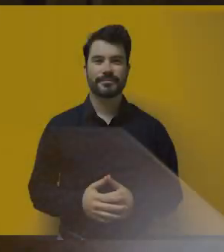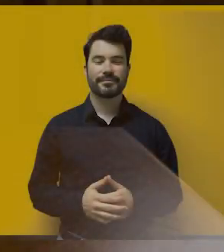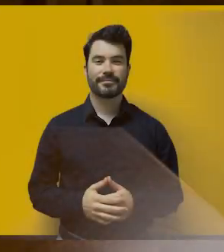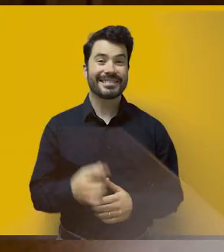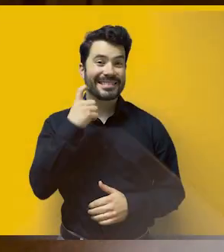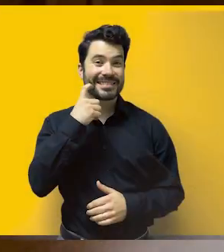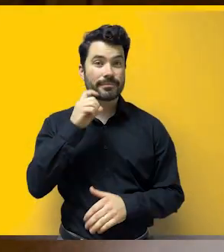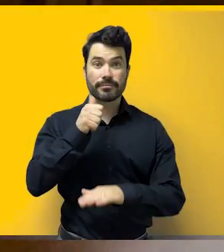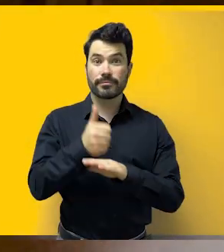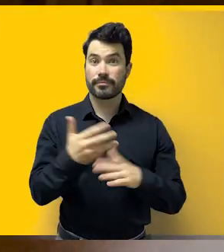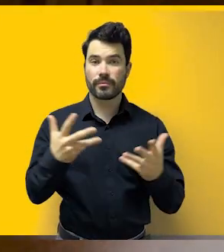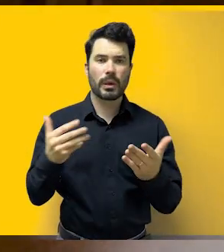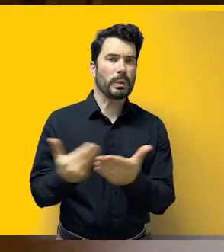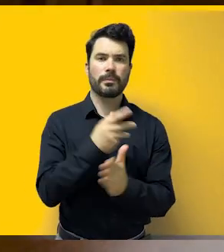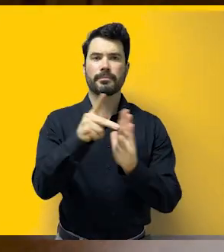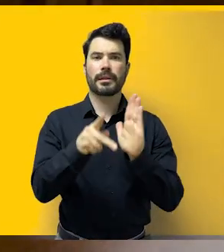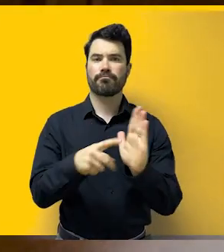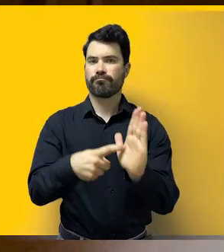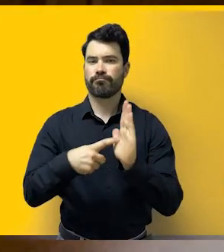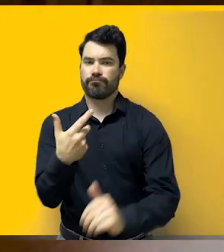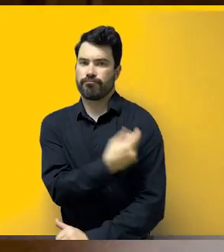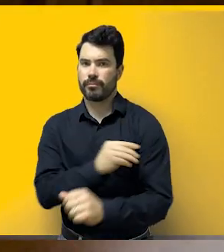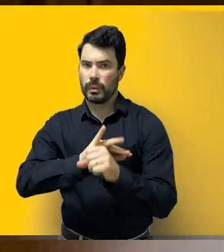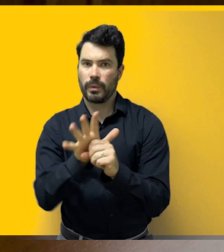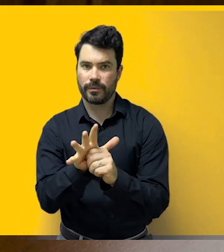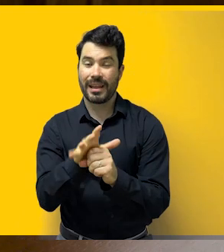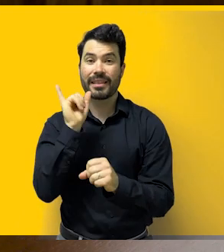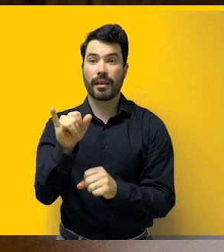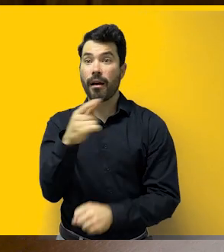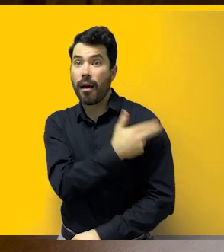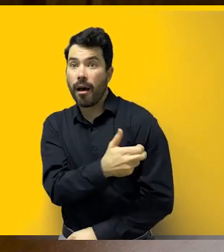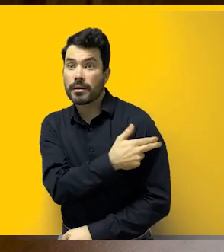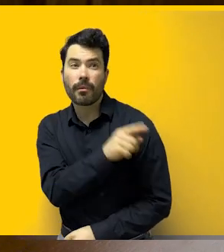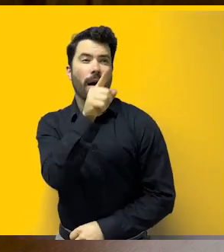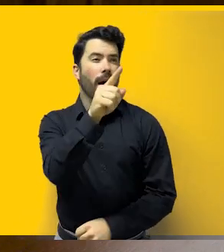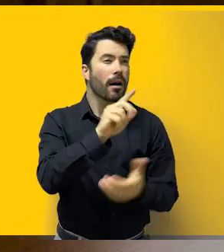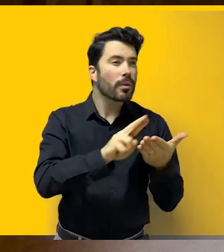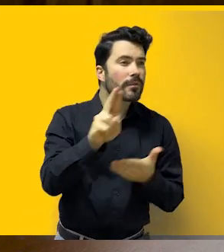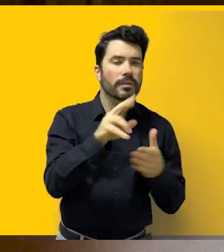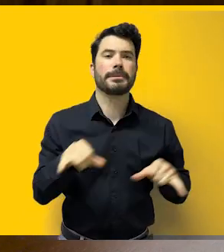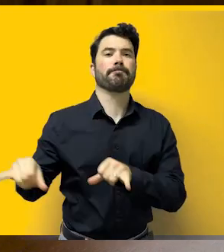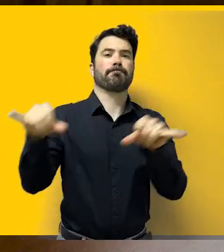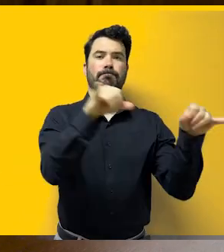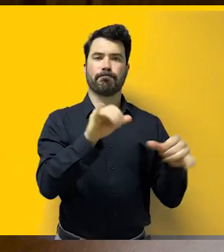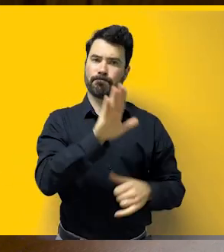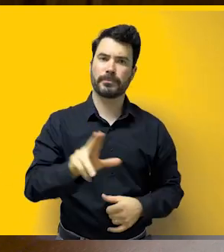Recently, we joined many healthcare and industry peers, both in our region and across the country and created an employee policy